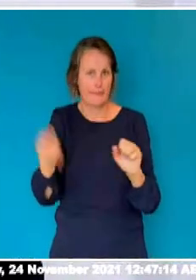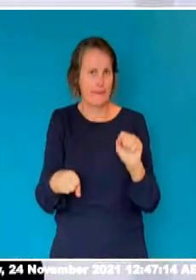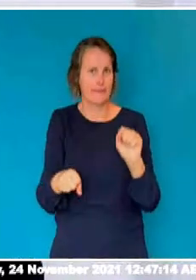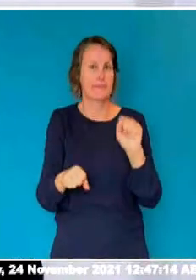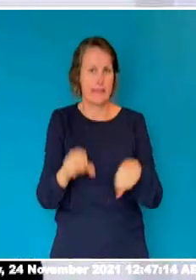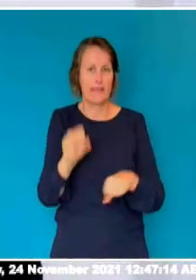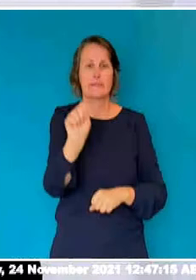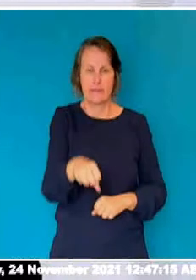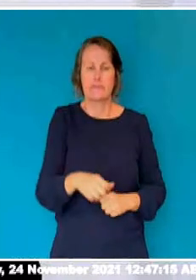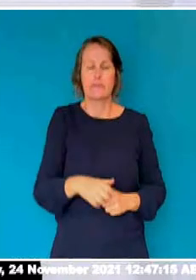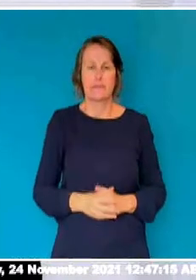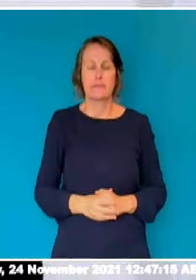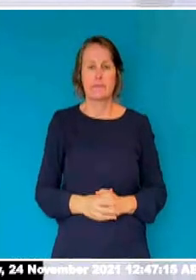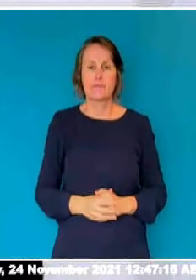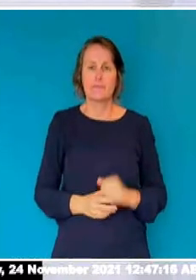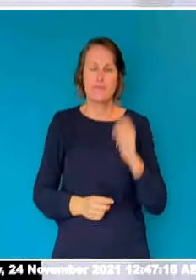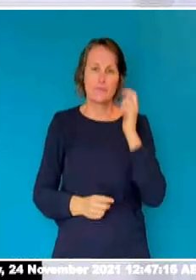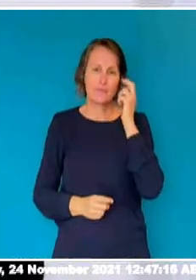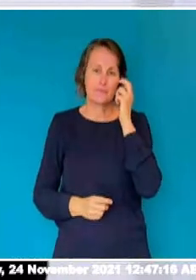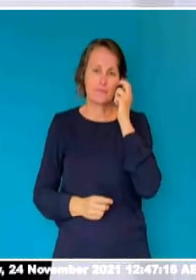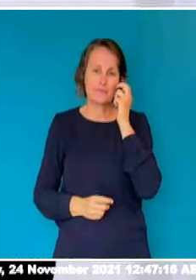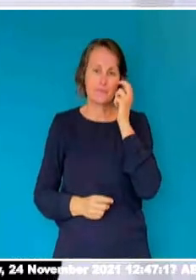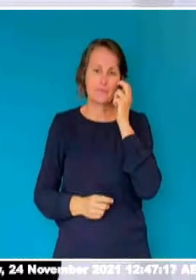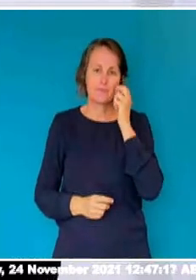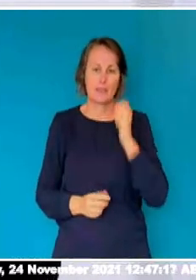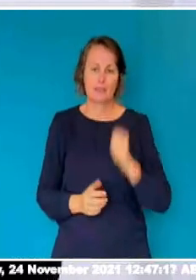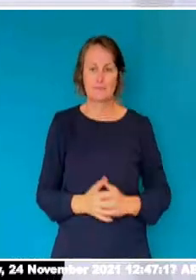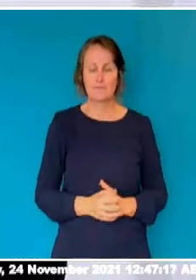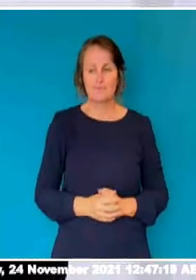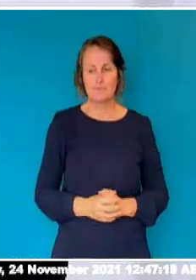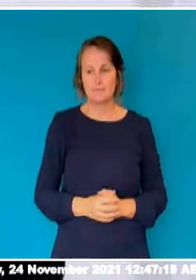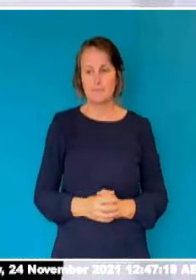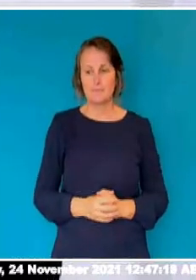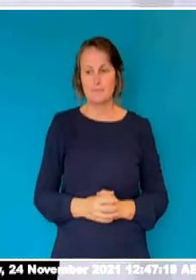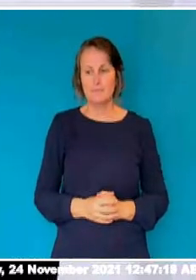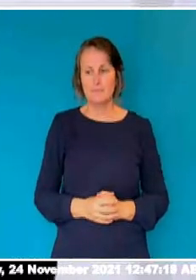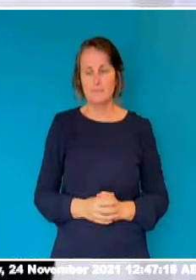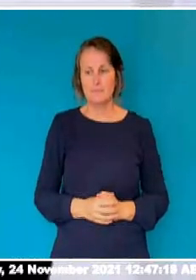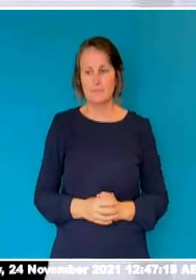Yes, I do. MS DOWSETT: Mr Aikman, you've provided the Royal Commission with the